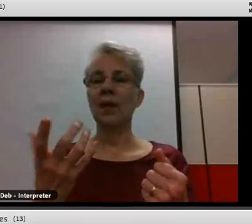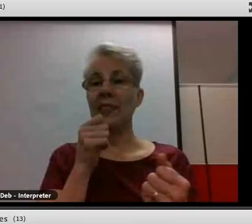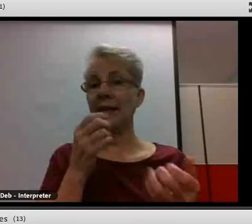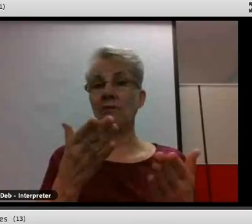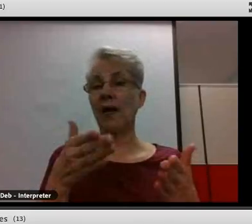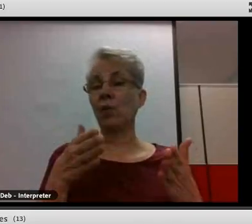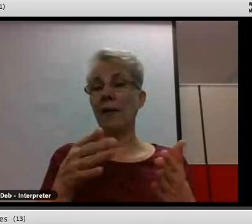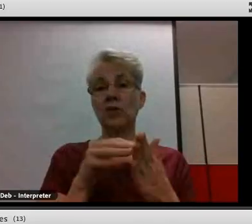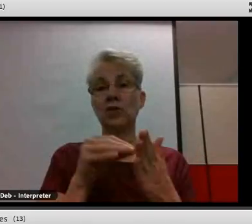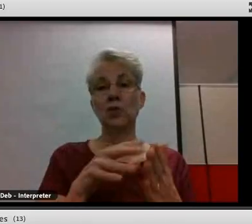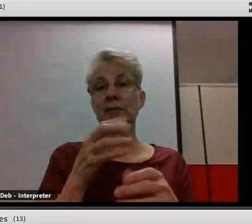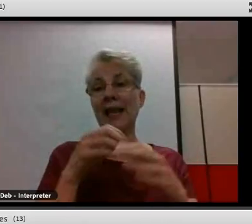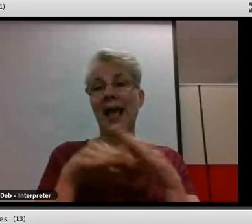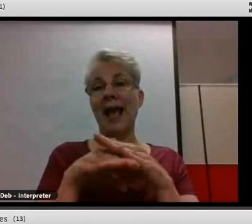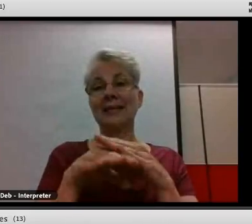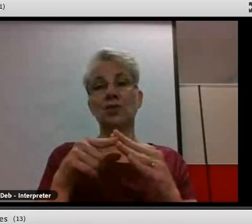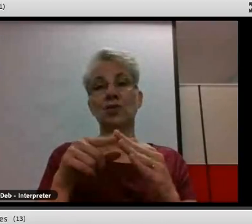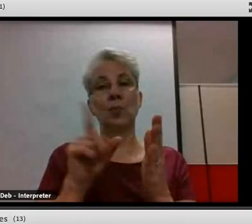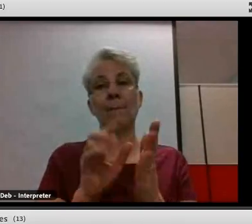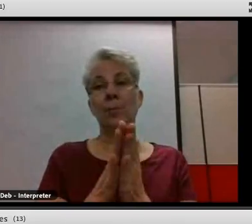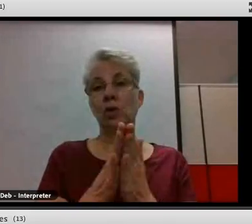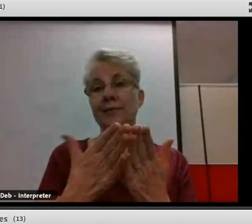So it's designed for whoever might need it.